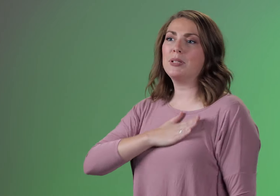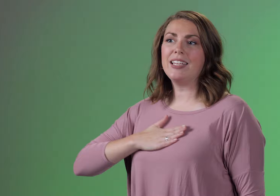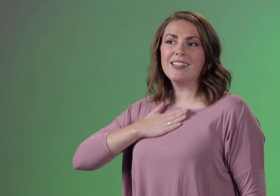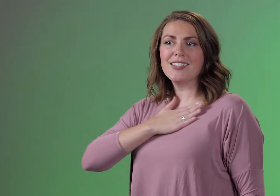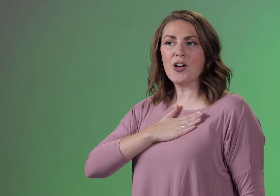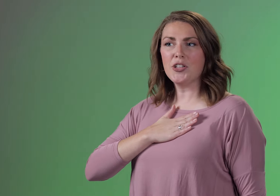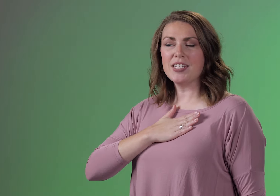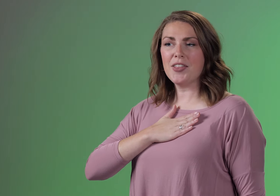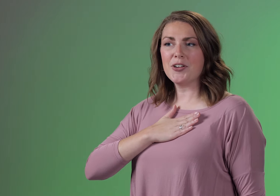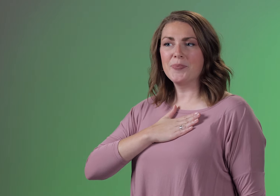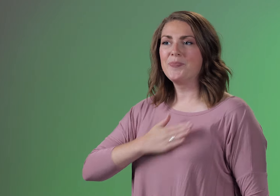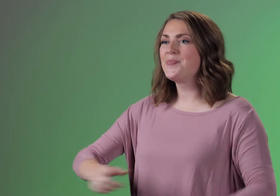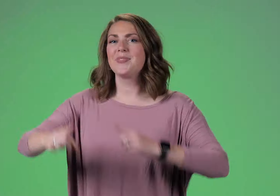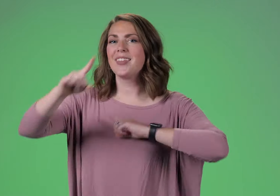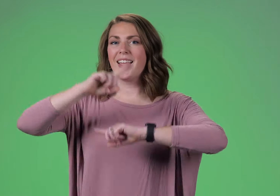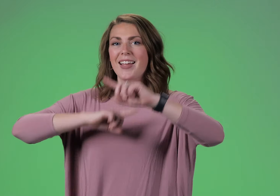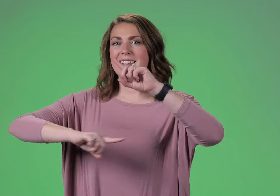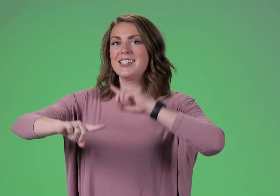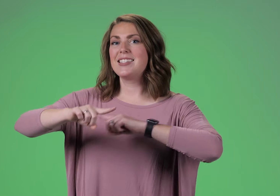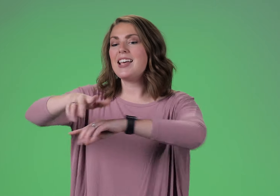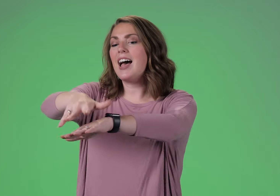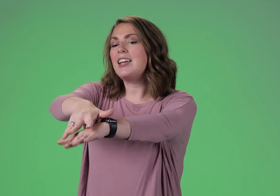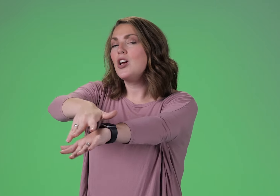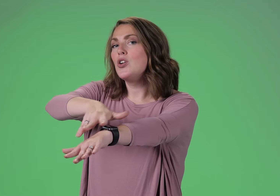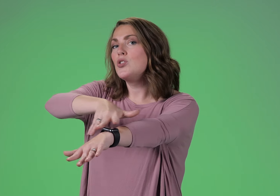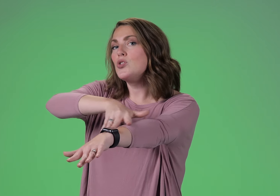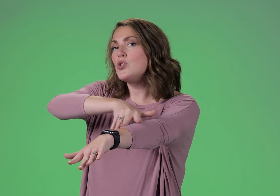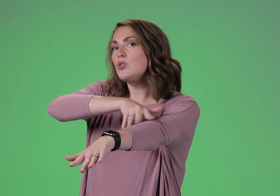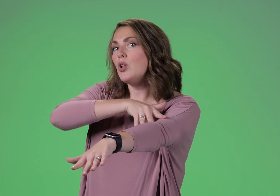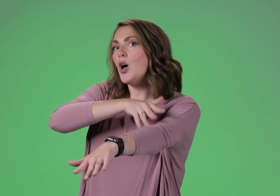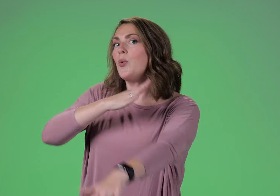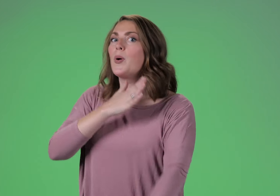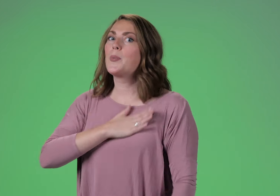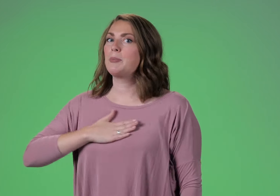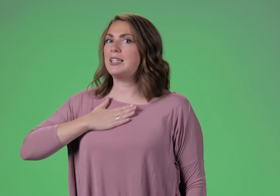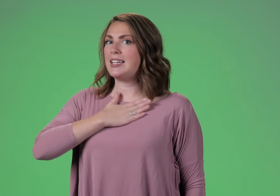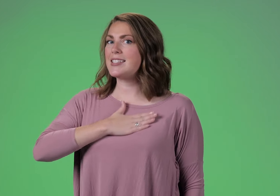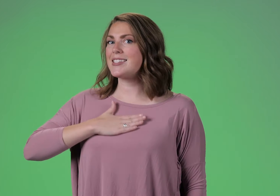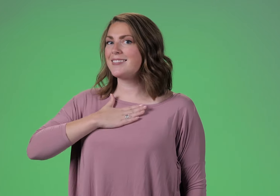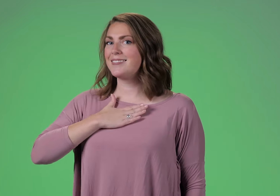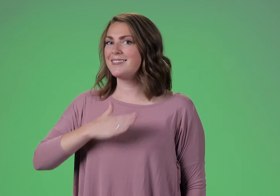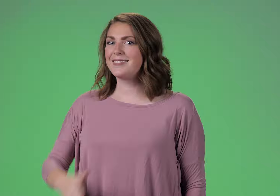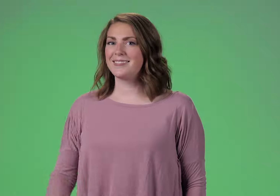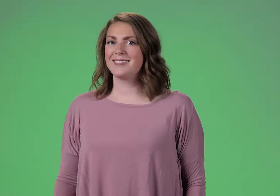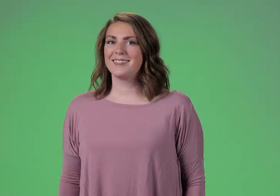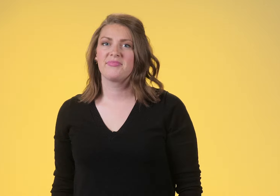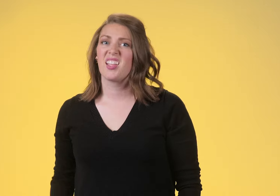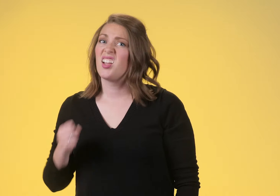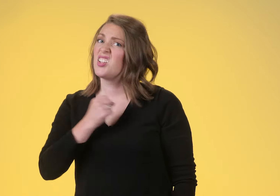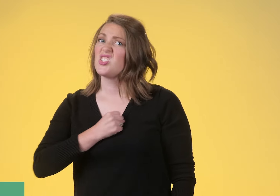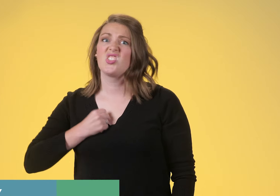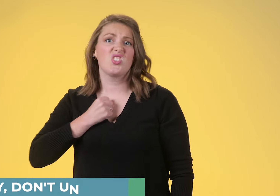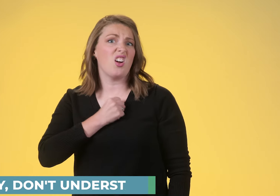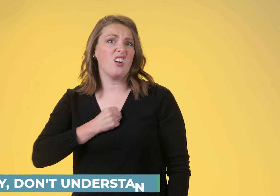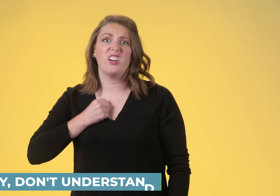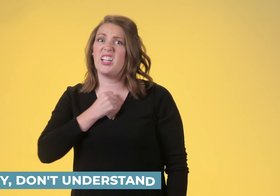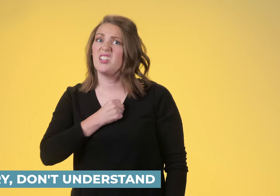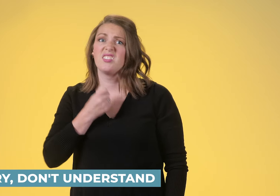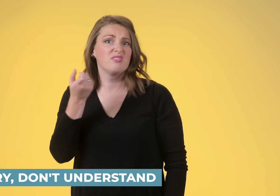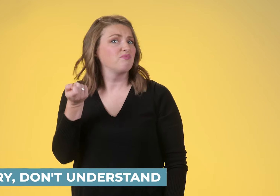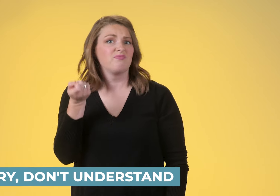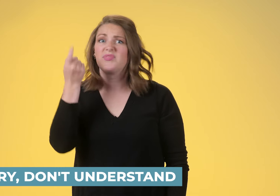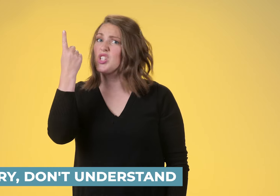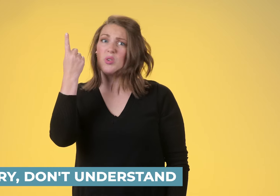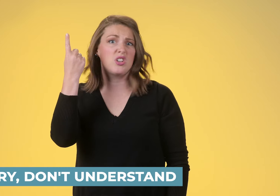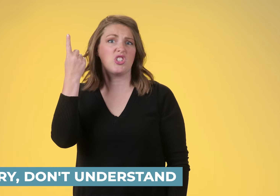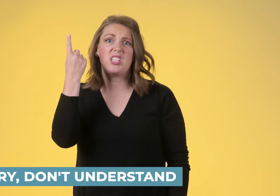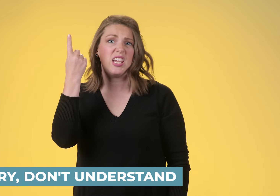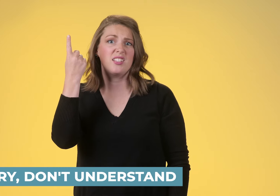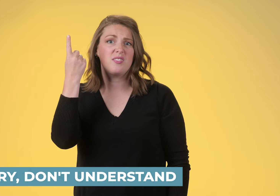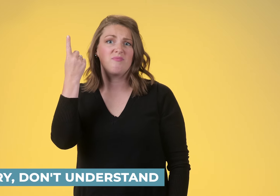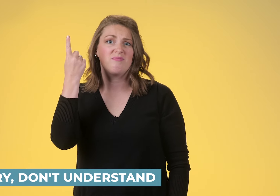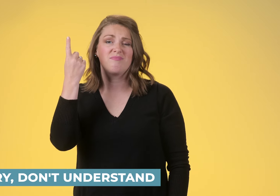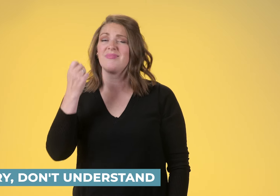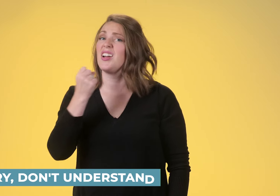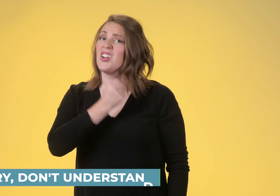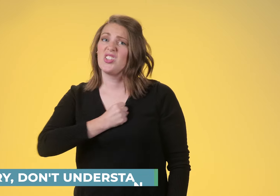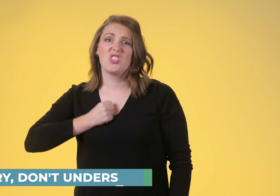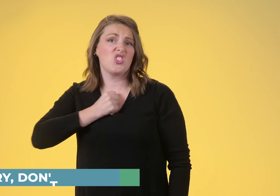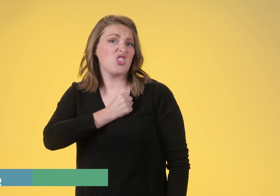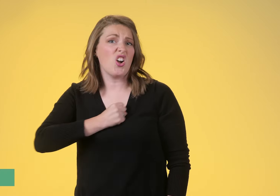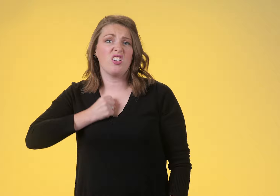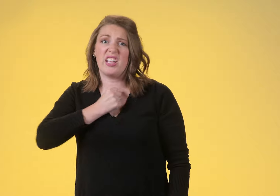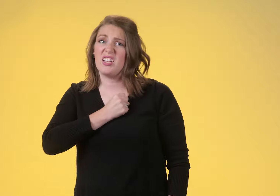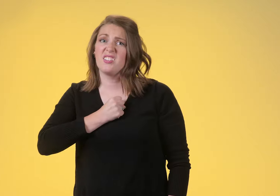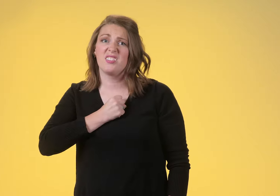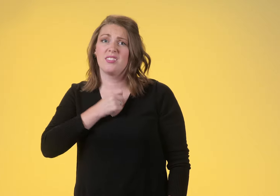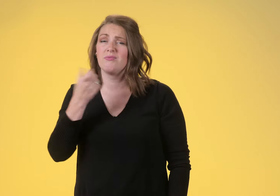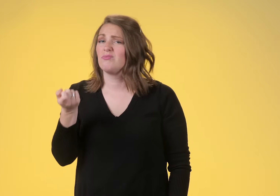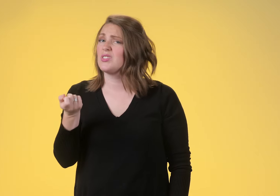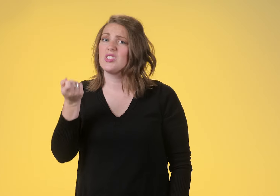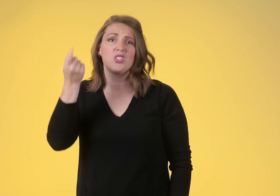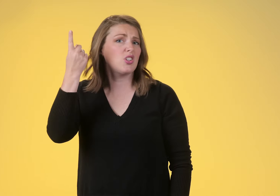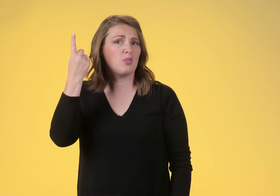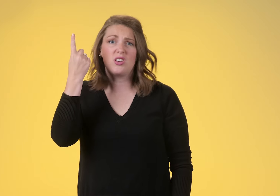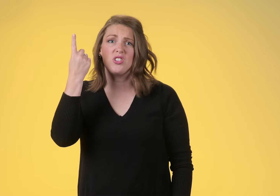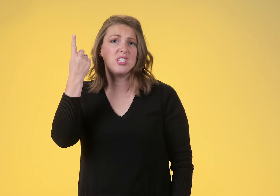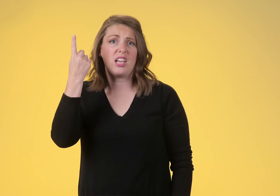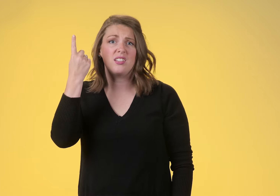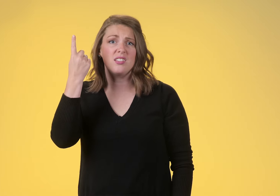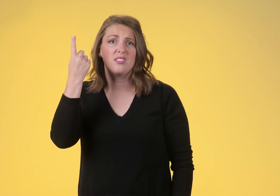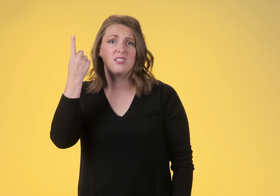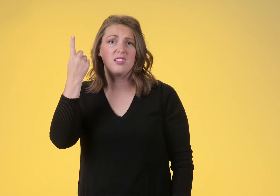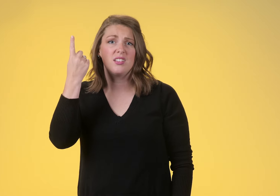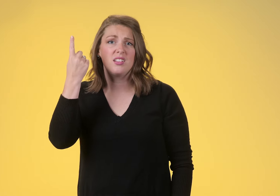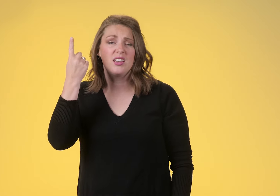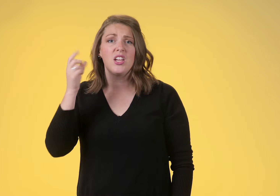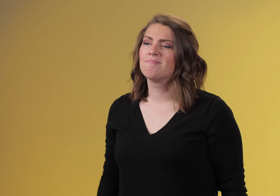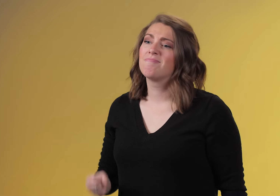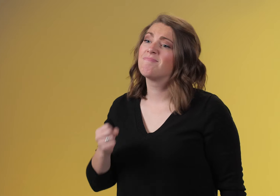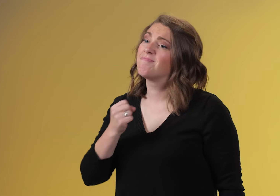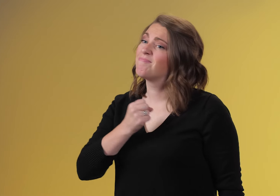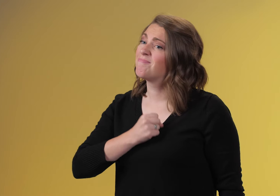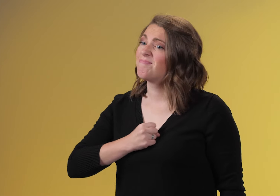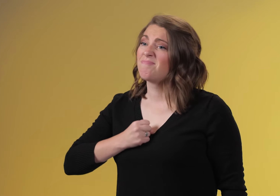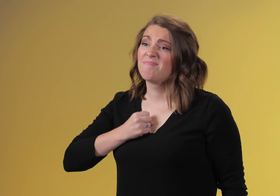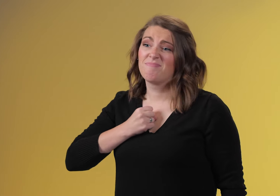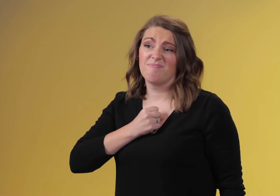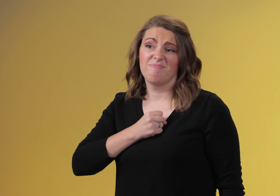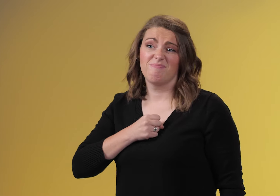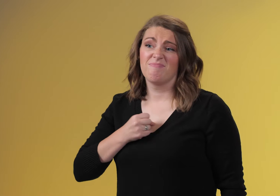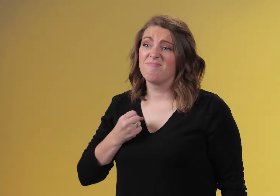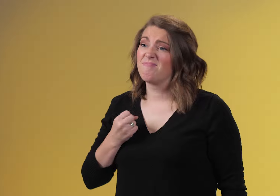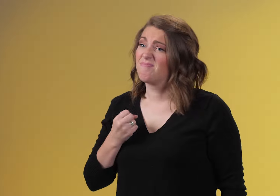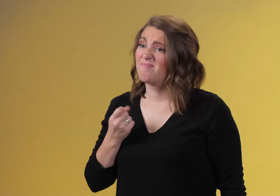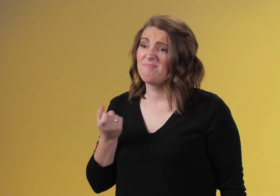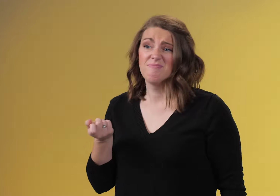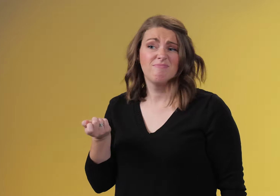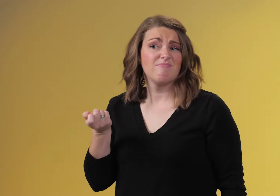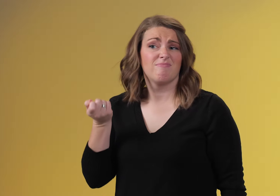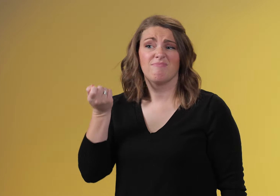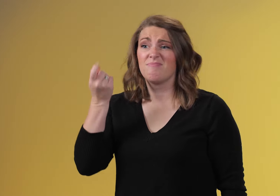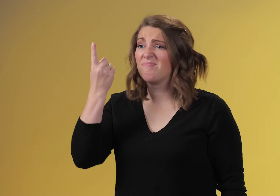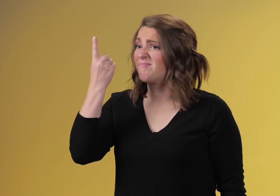altogether, 'sign slow please.' 'Sorry, don't understand, sorry, don't understand,' using the 'S' for the sign sorry and showing that